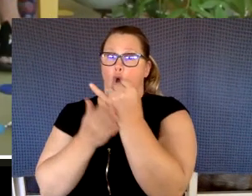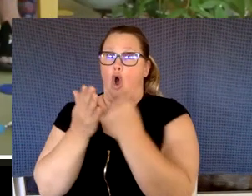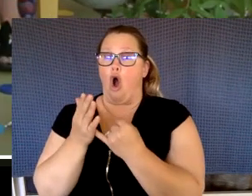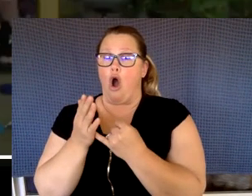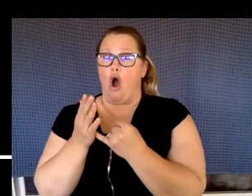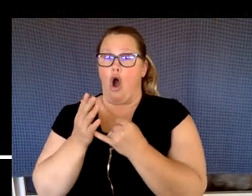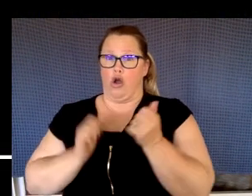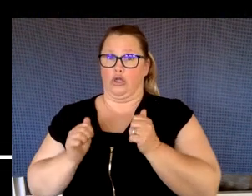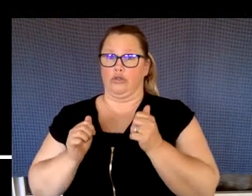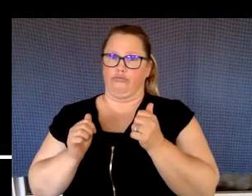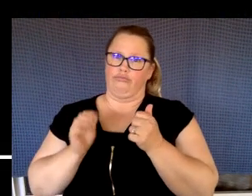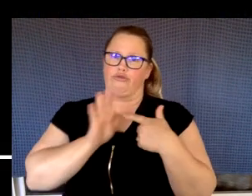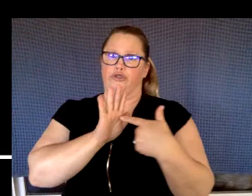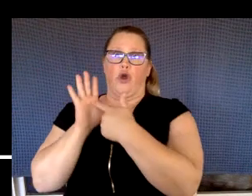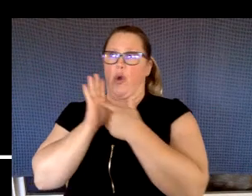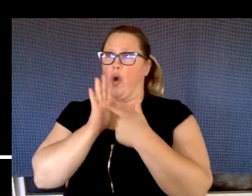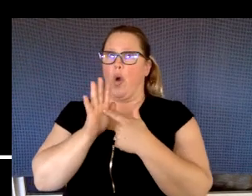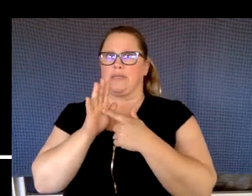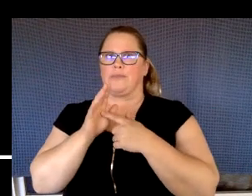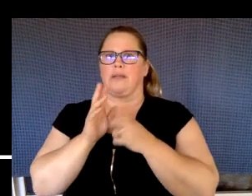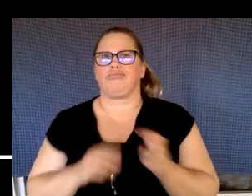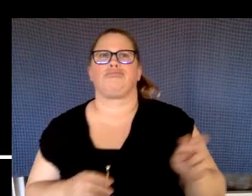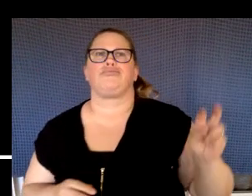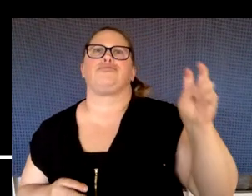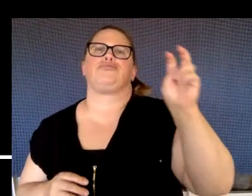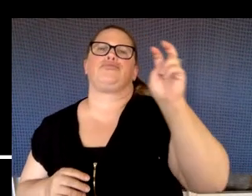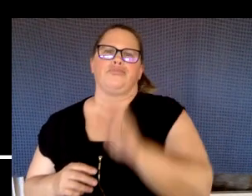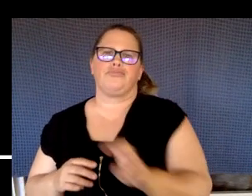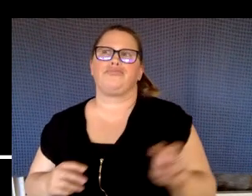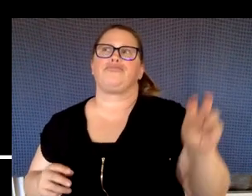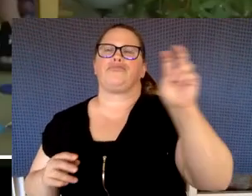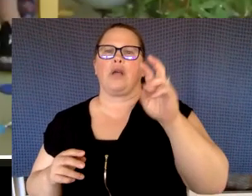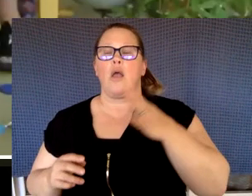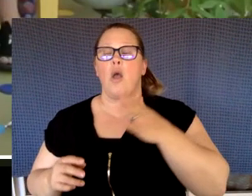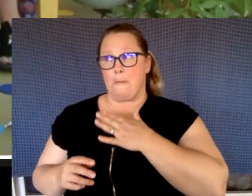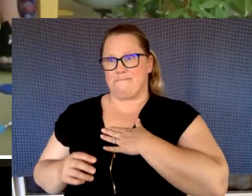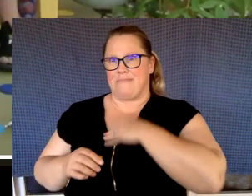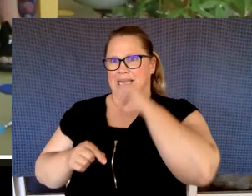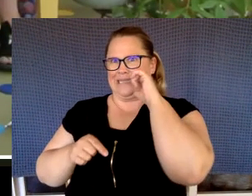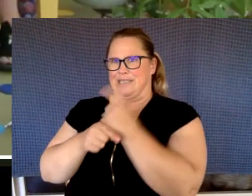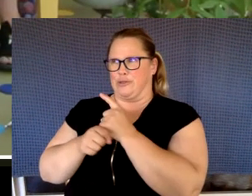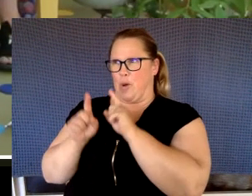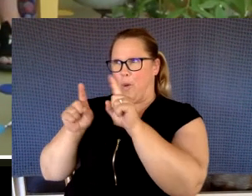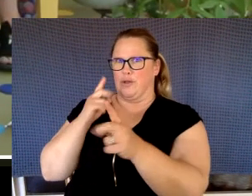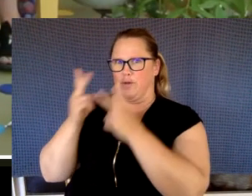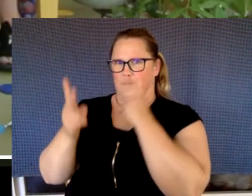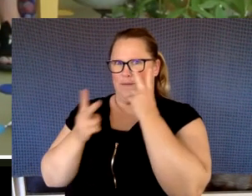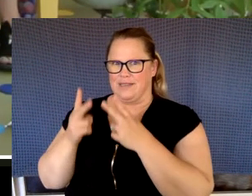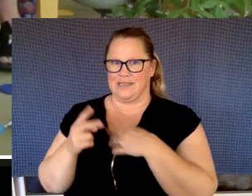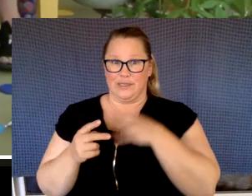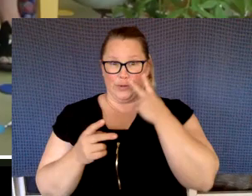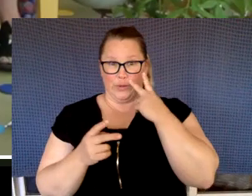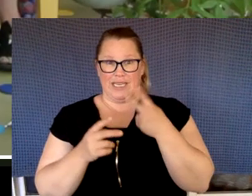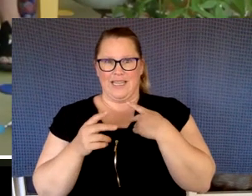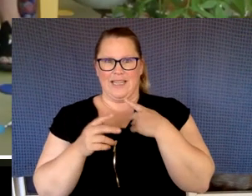the country and it's incredibly popular. My sister was able to see. Here's a picture from the Infinity Room.